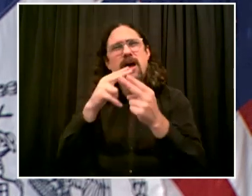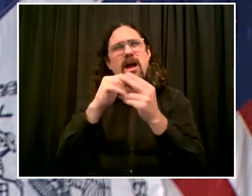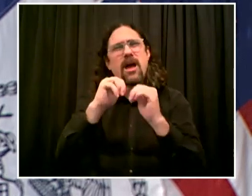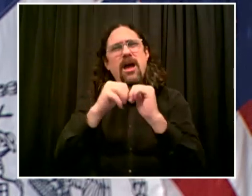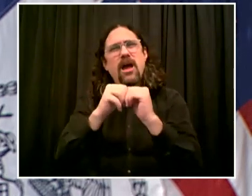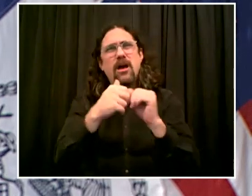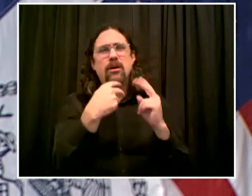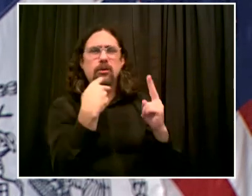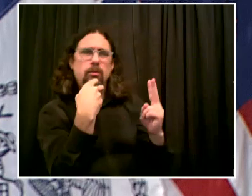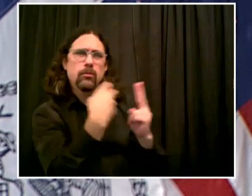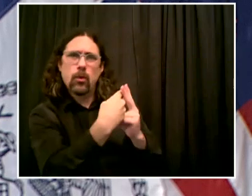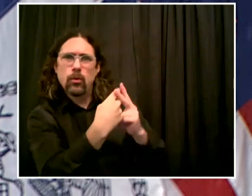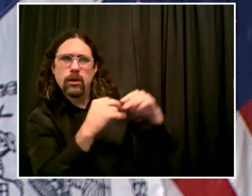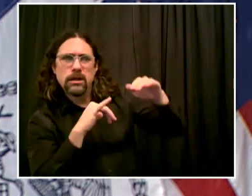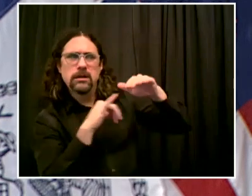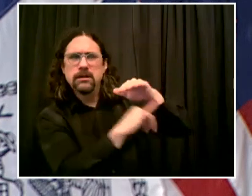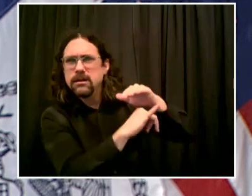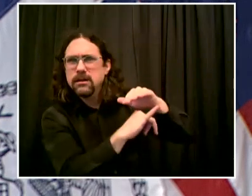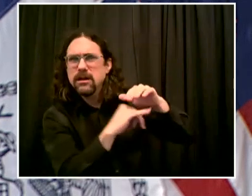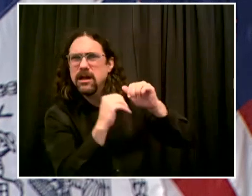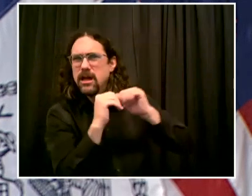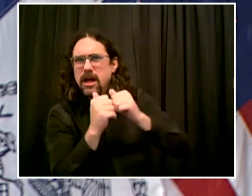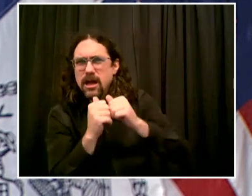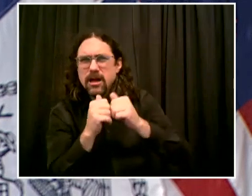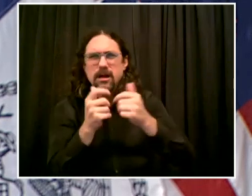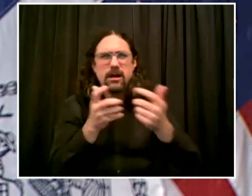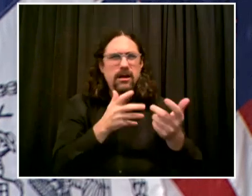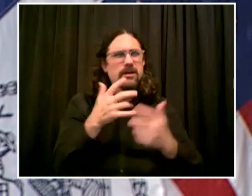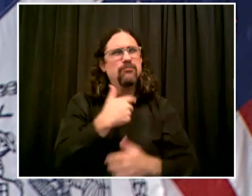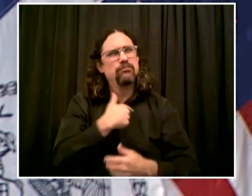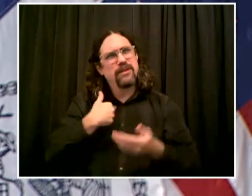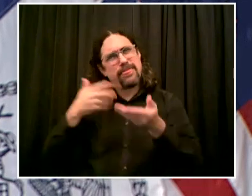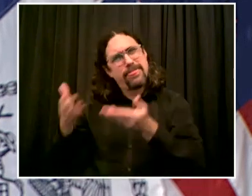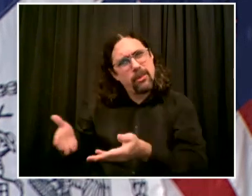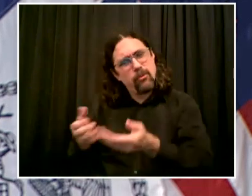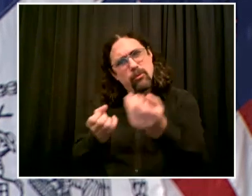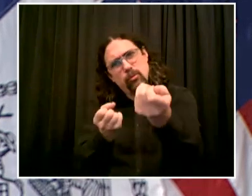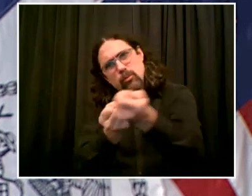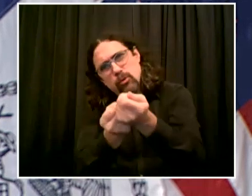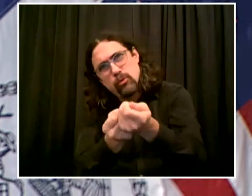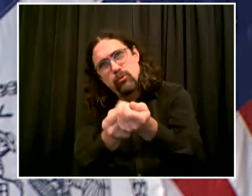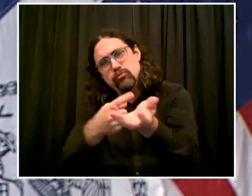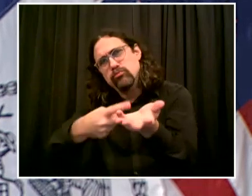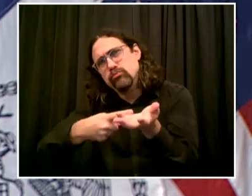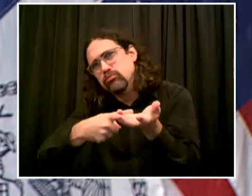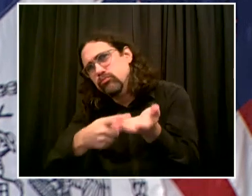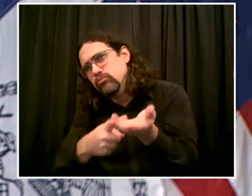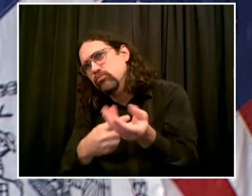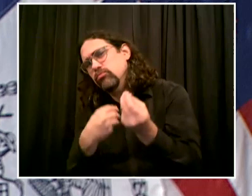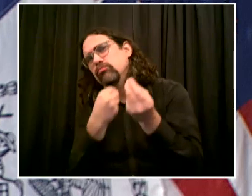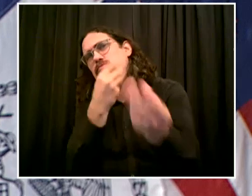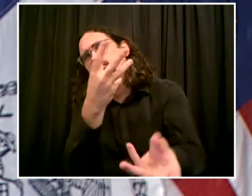YOU NEED. AND THE PEOPLE ALSO CAN REMIND EACH OTHER, INCLUDING ANY OF OUR FRIENDS WE ERTRELAVINORG FAMILY MEMBERS COMING HERE, THAT THIS QUANTRAINFOE R FOLKS